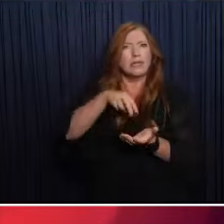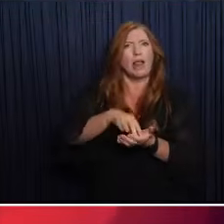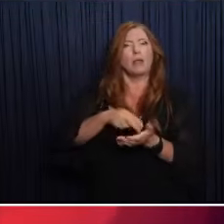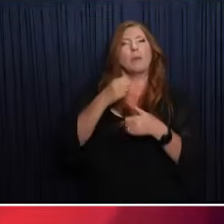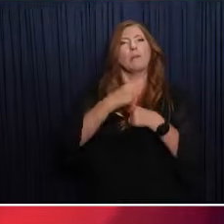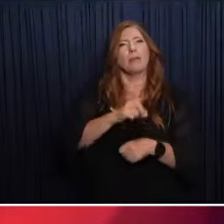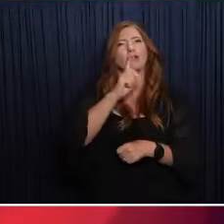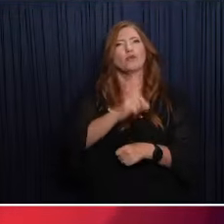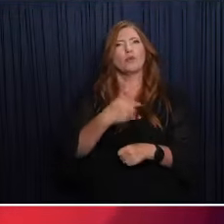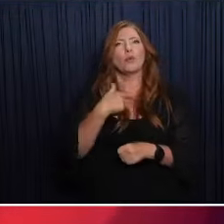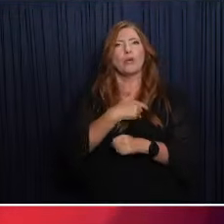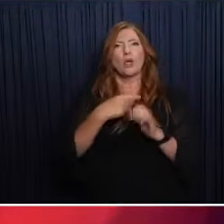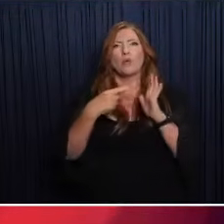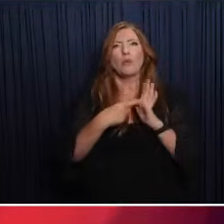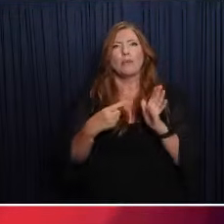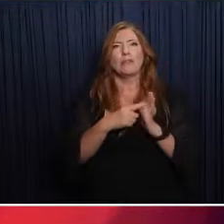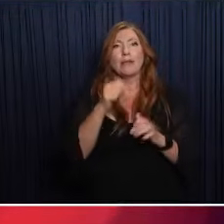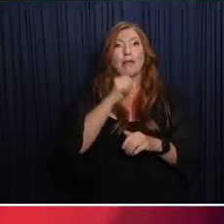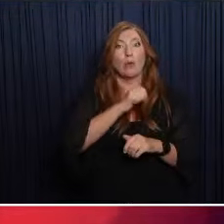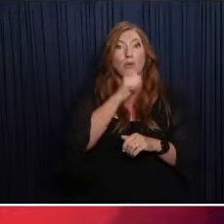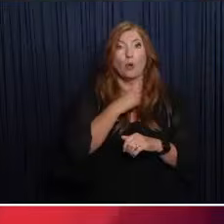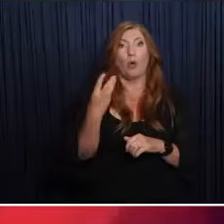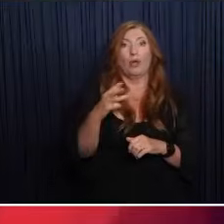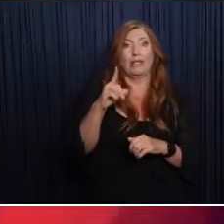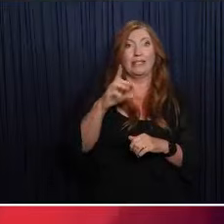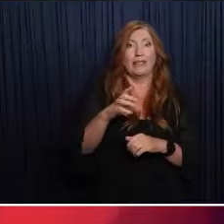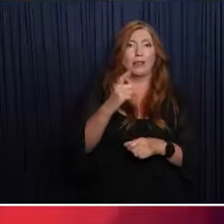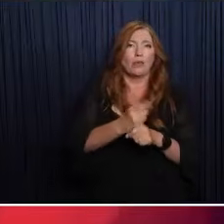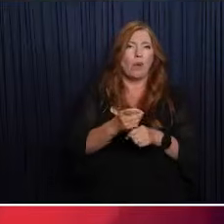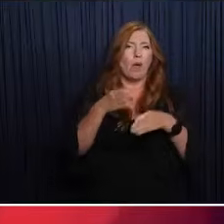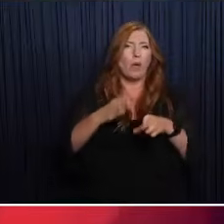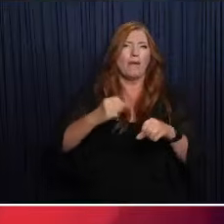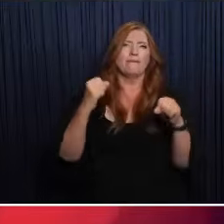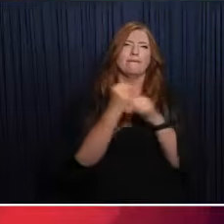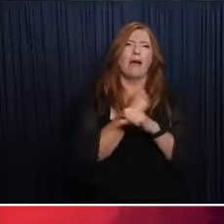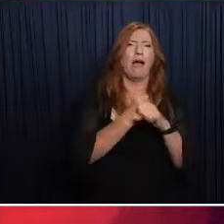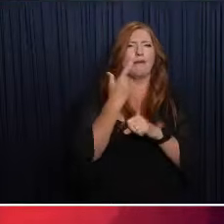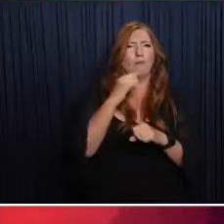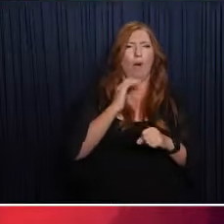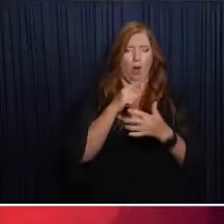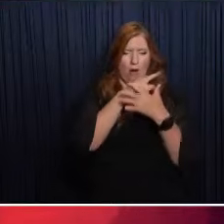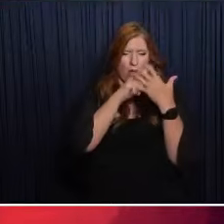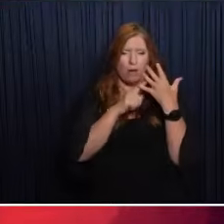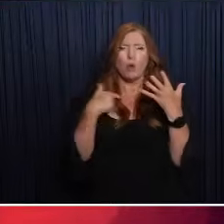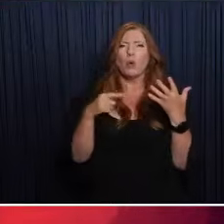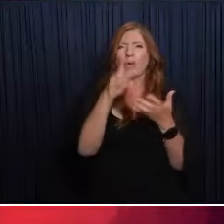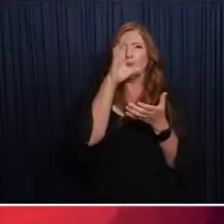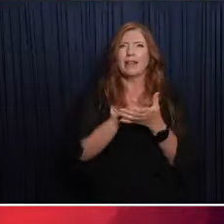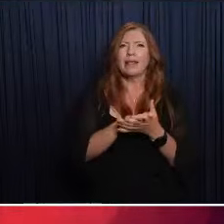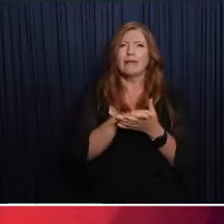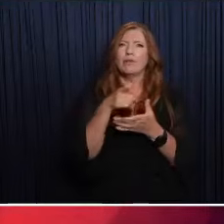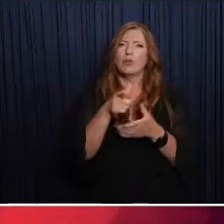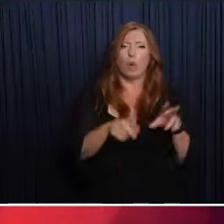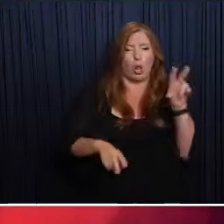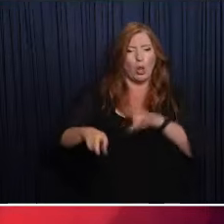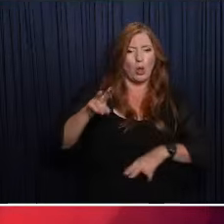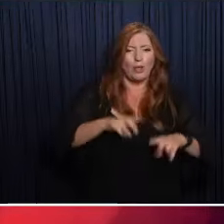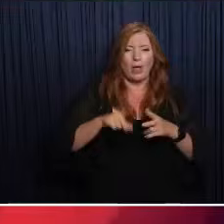I WILL FIGHT FOR HIM, THAT WILL BE UNAFRAID AND STAND UP AND MAKE SURE WE REPRESENT THIS STATE IN D.C. IN THE RIGHT WAY